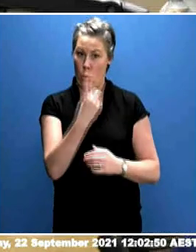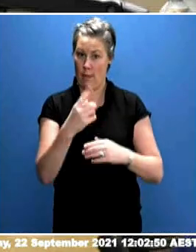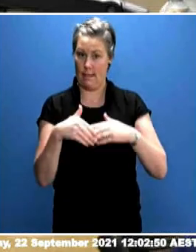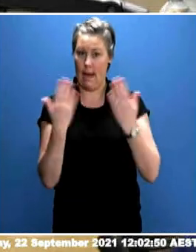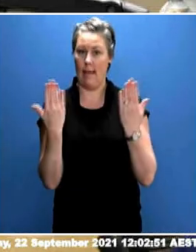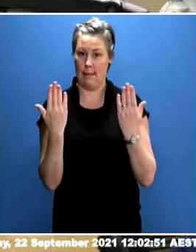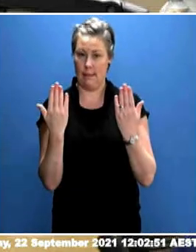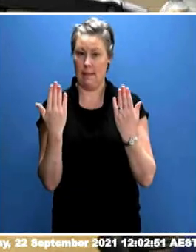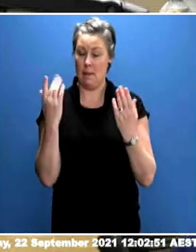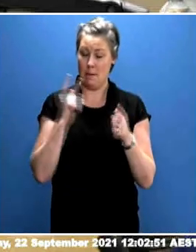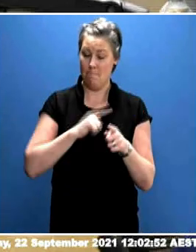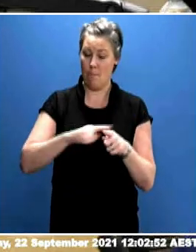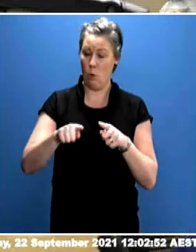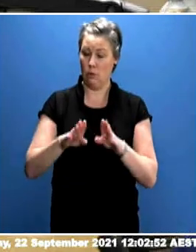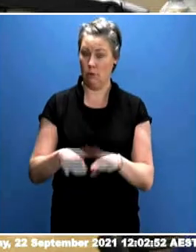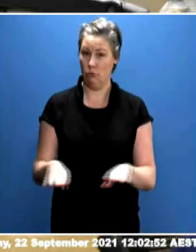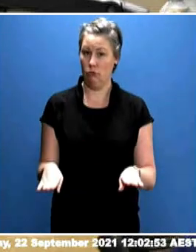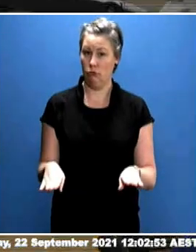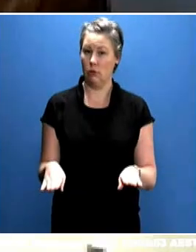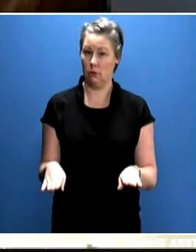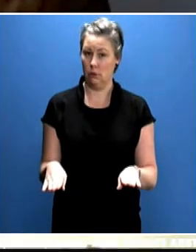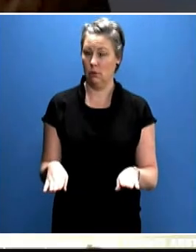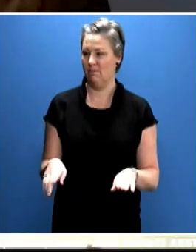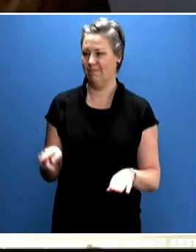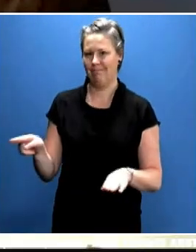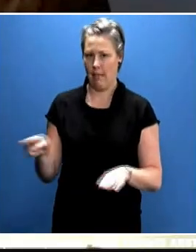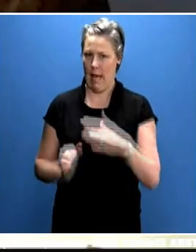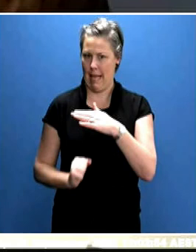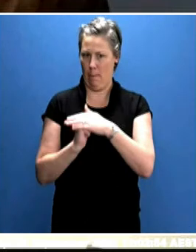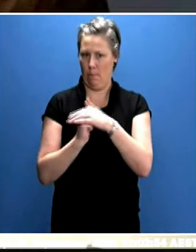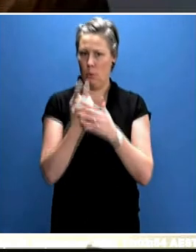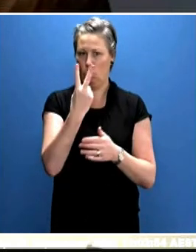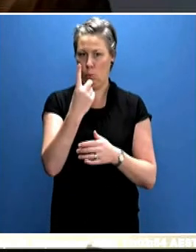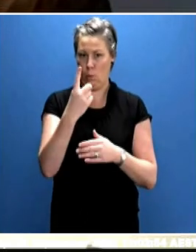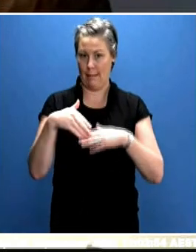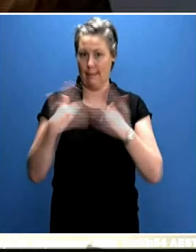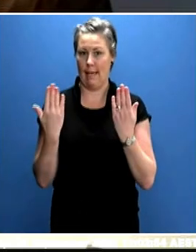In our experience, most children are in there for 21 days from the beginning,